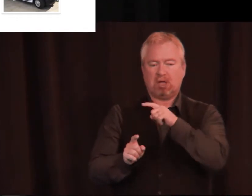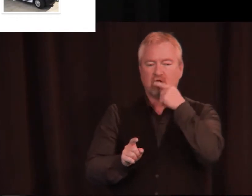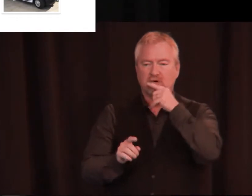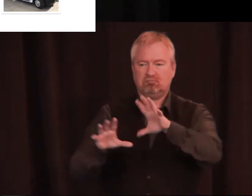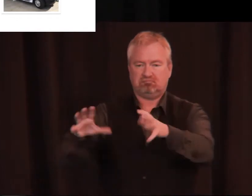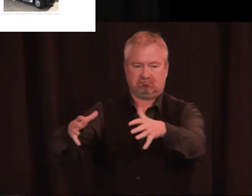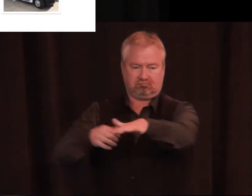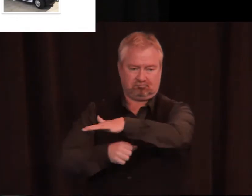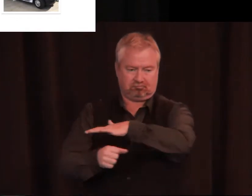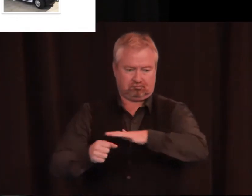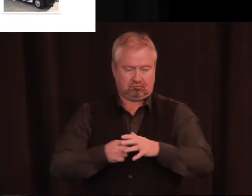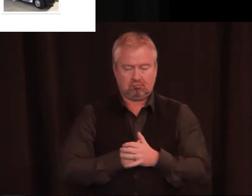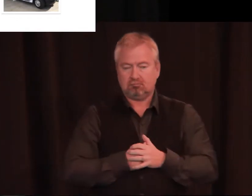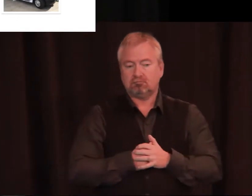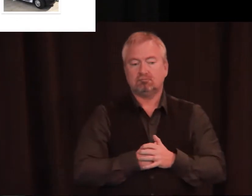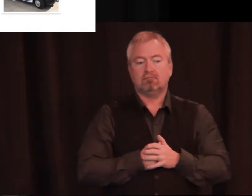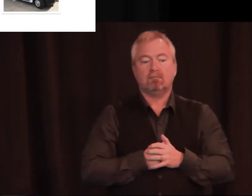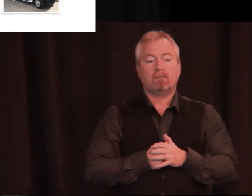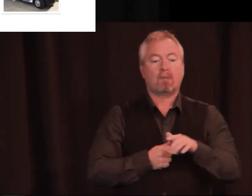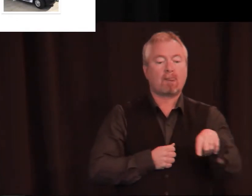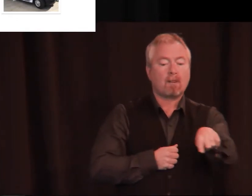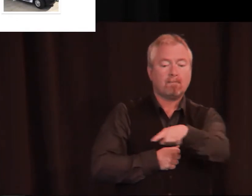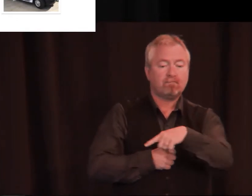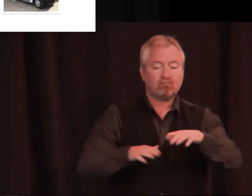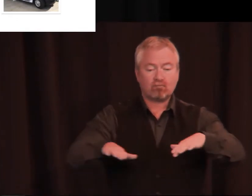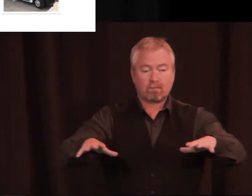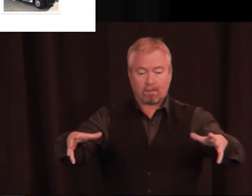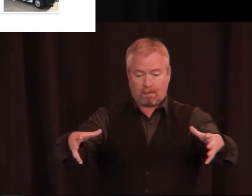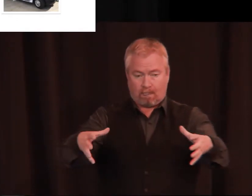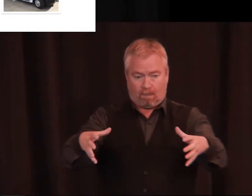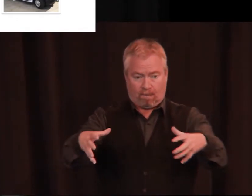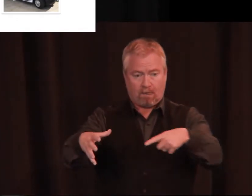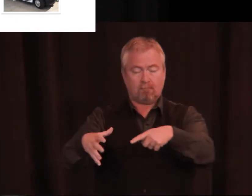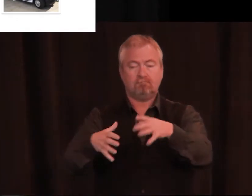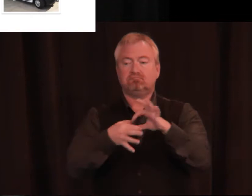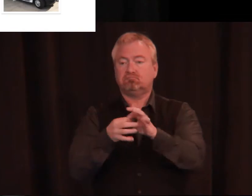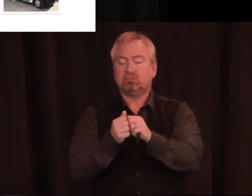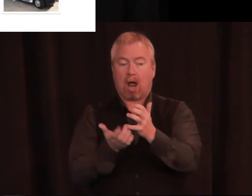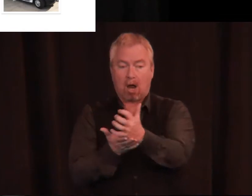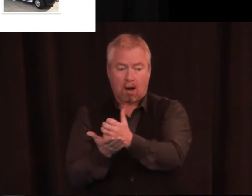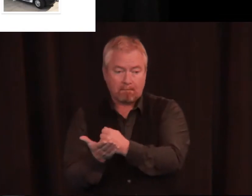And, so, these children were matched on both income and maternal education level and age.